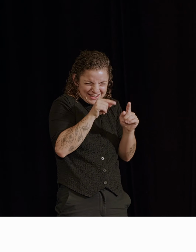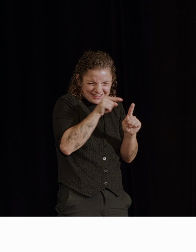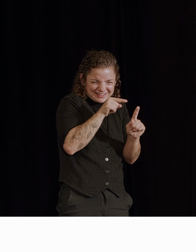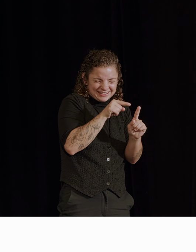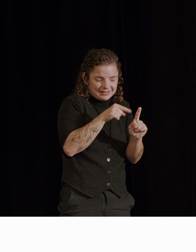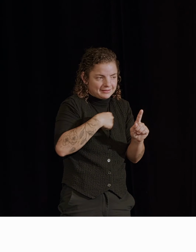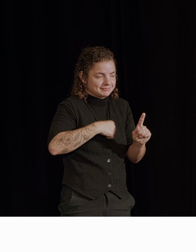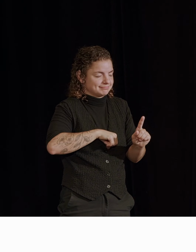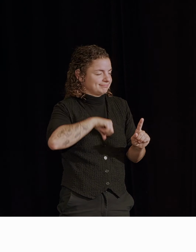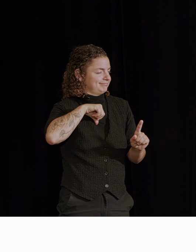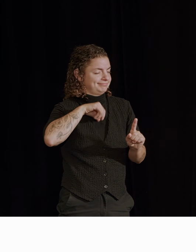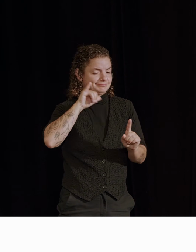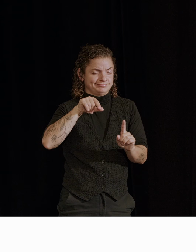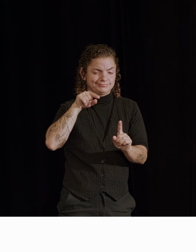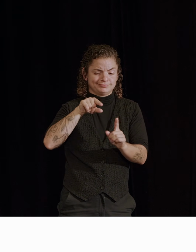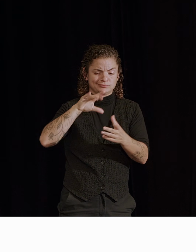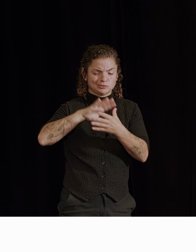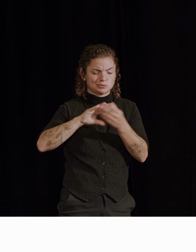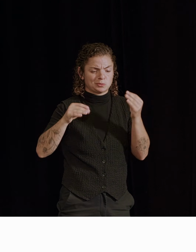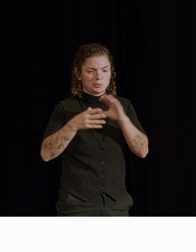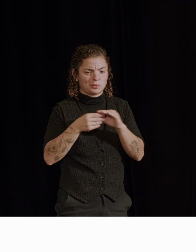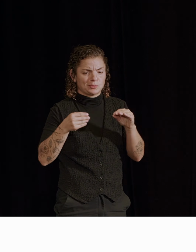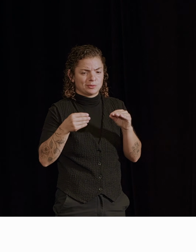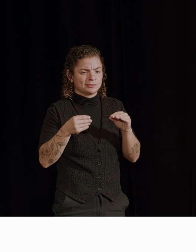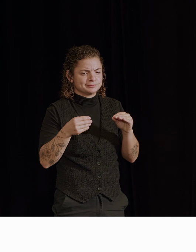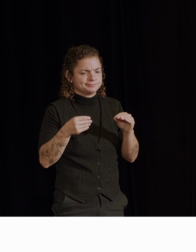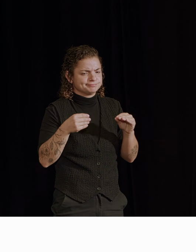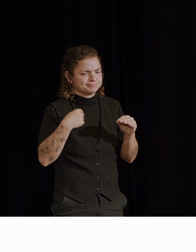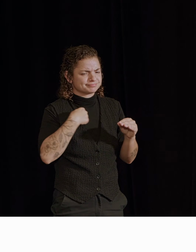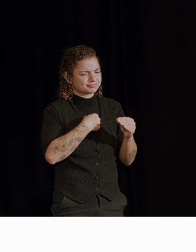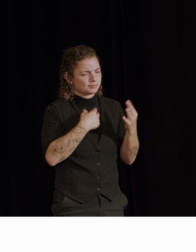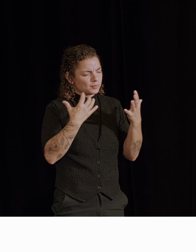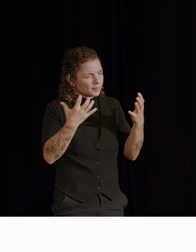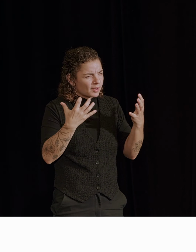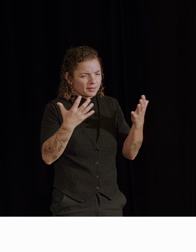the effort to move the direction of a large company is not always easy,